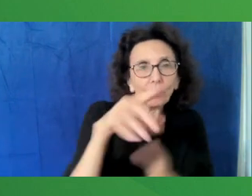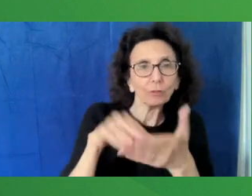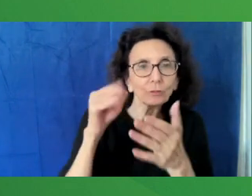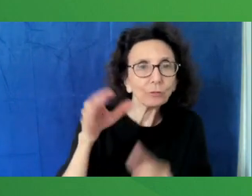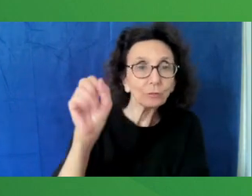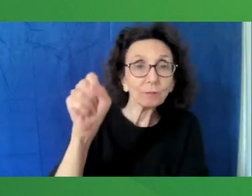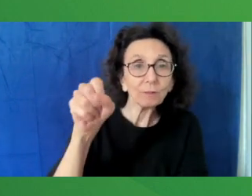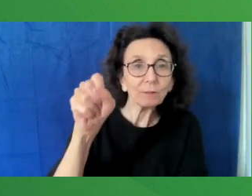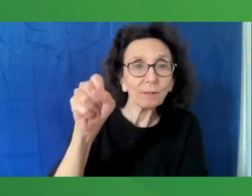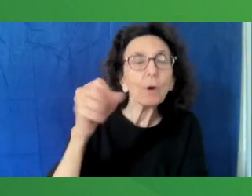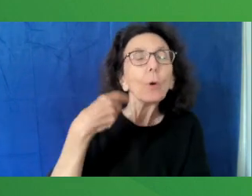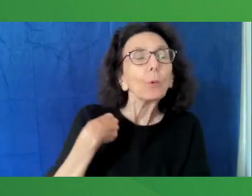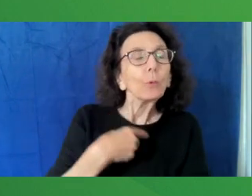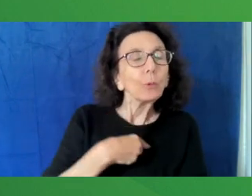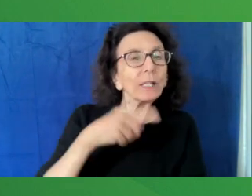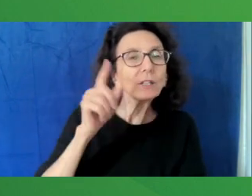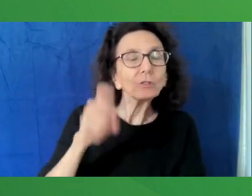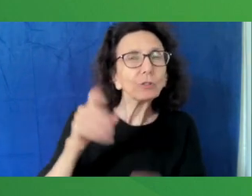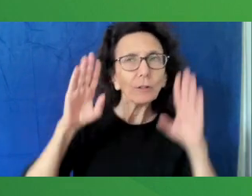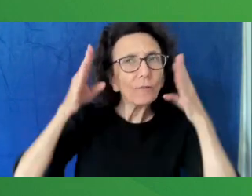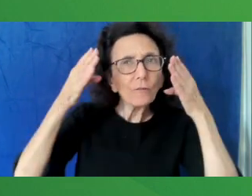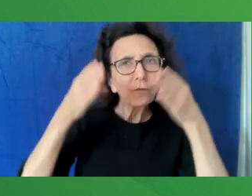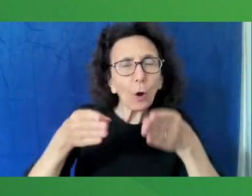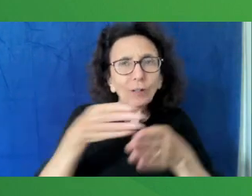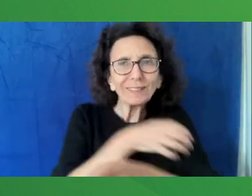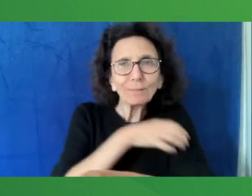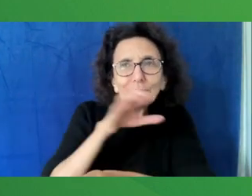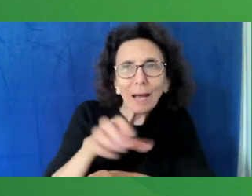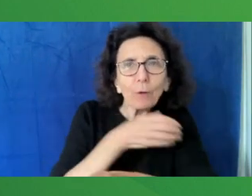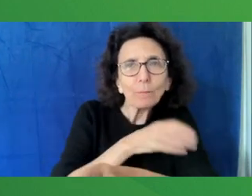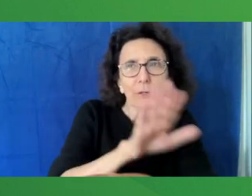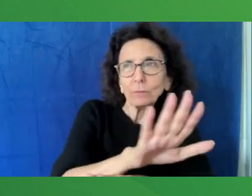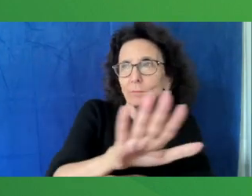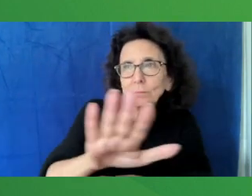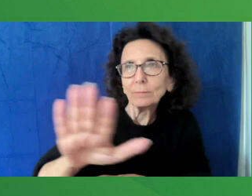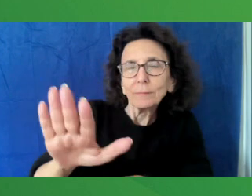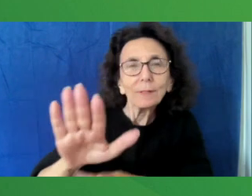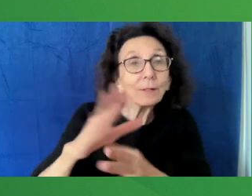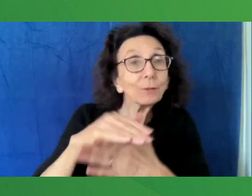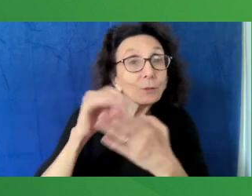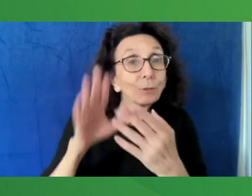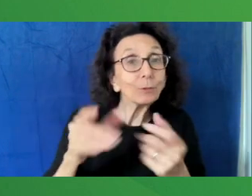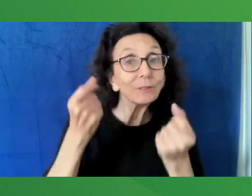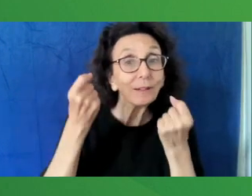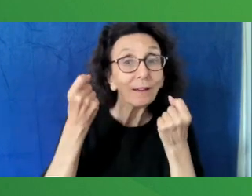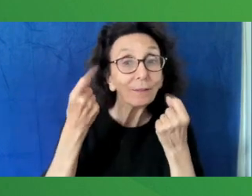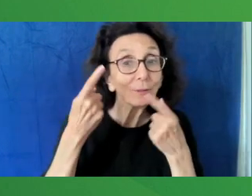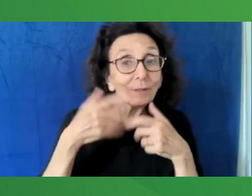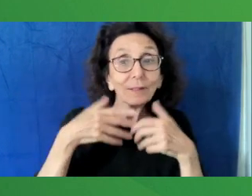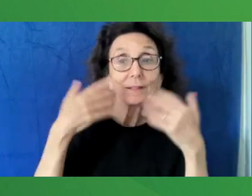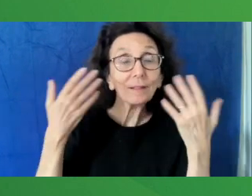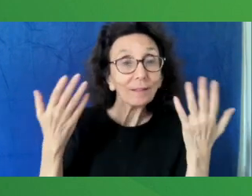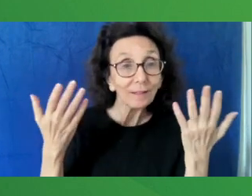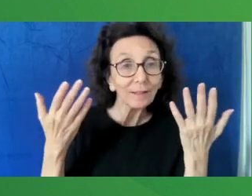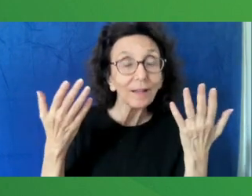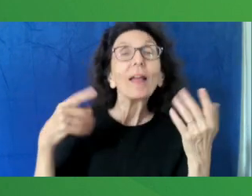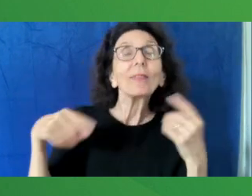should focus a lot of the energy to make them understand that they have a right to be part